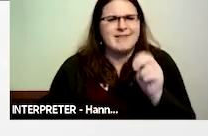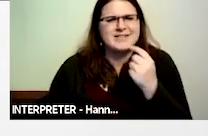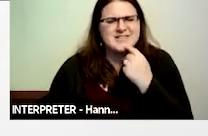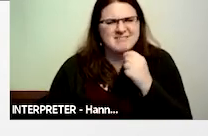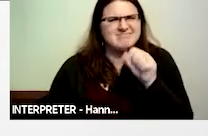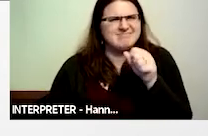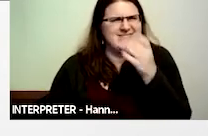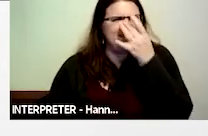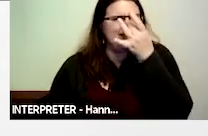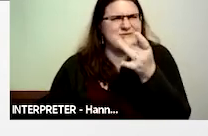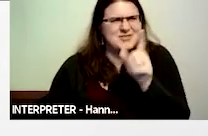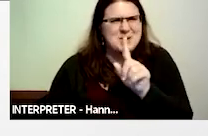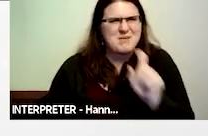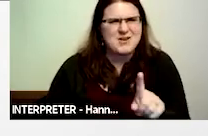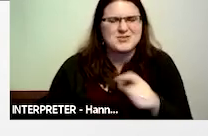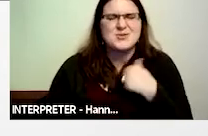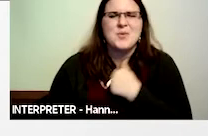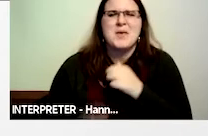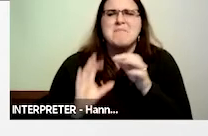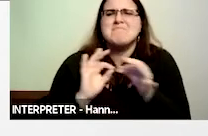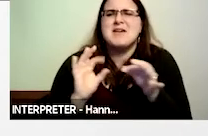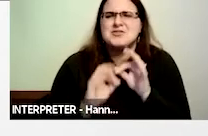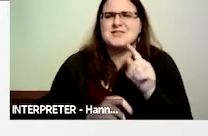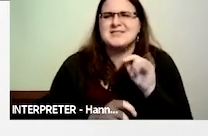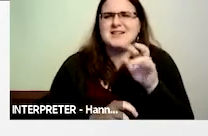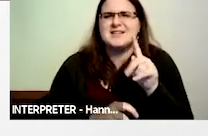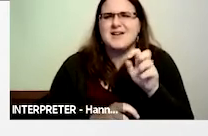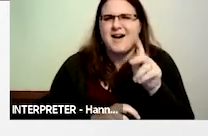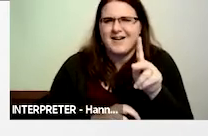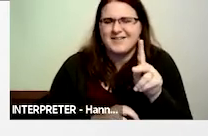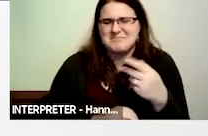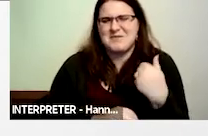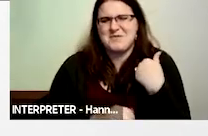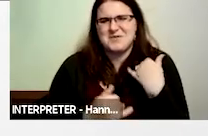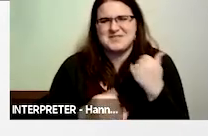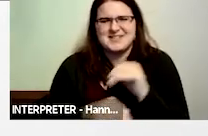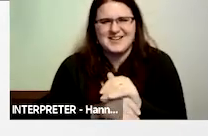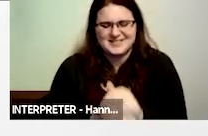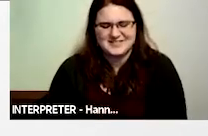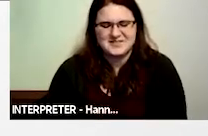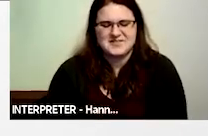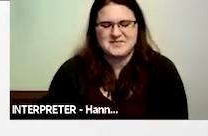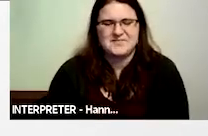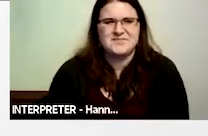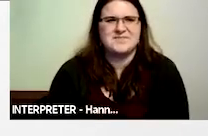did talk a little bit about tech talk in class before this tonight. Ben Woelk: One of the presentations was about